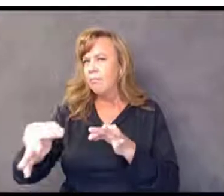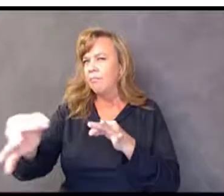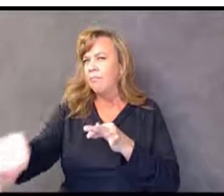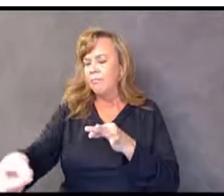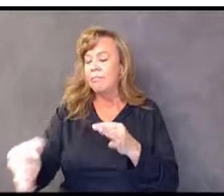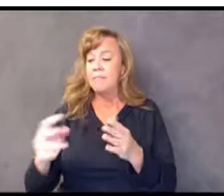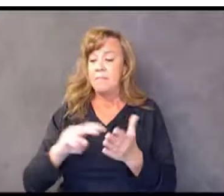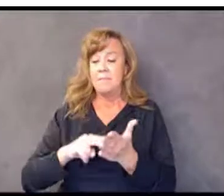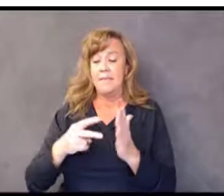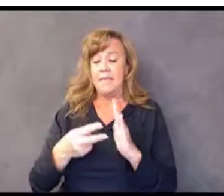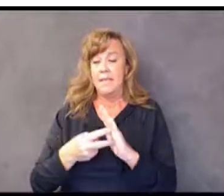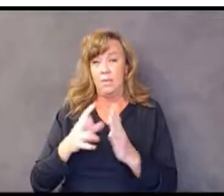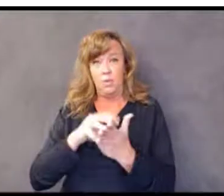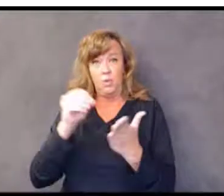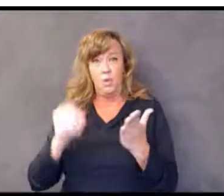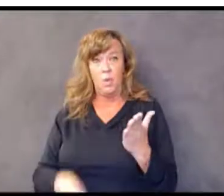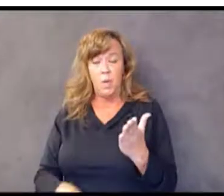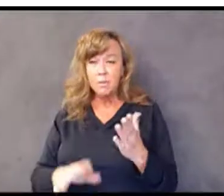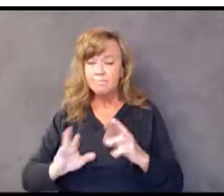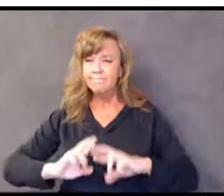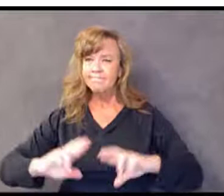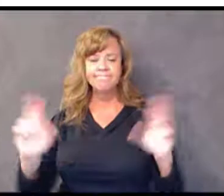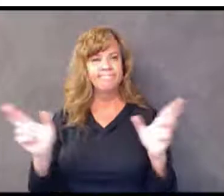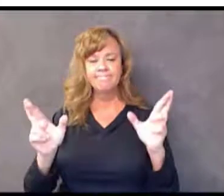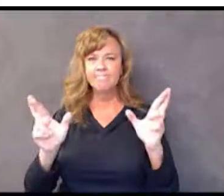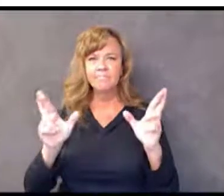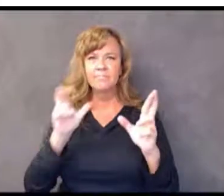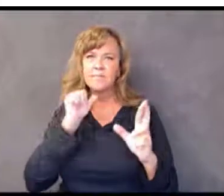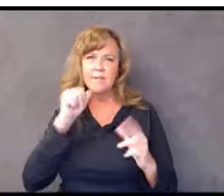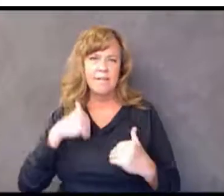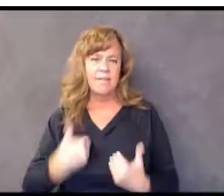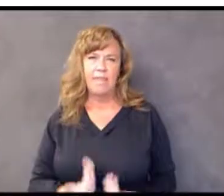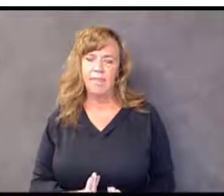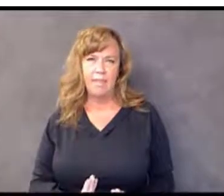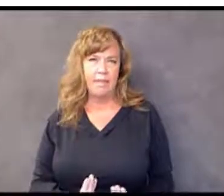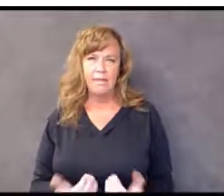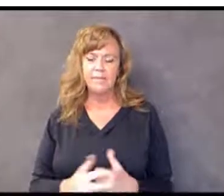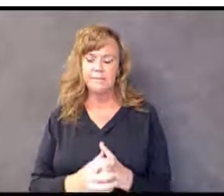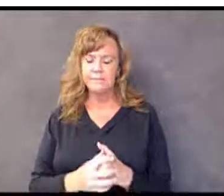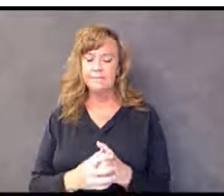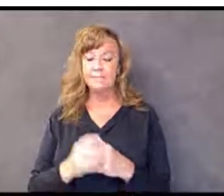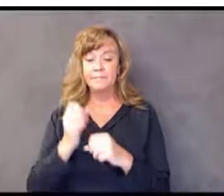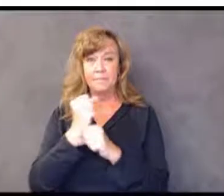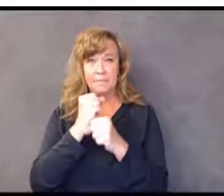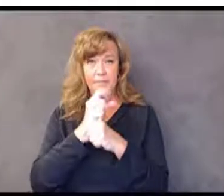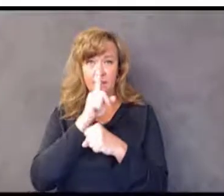The proctor should be familiar with the IRI to ensure the student is prompted to stop